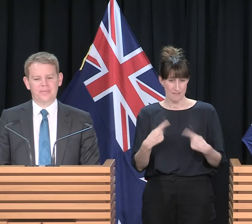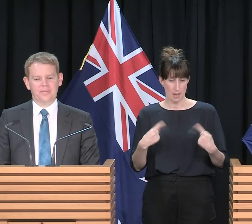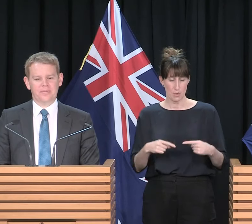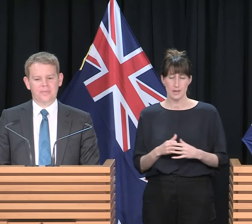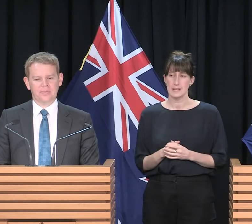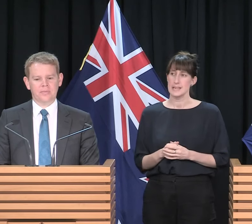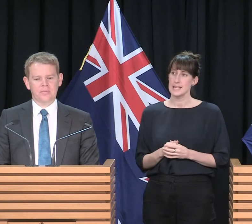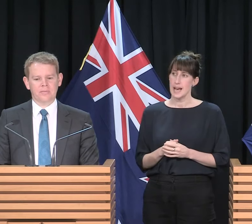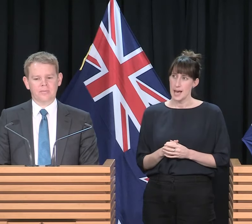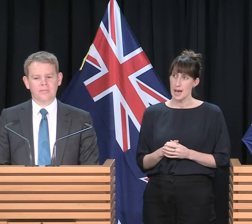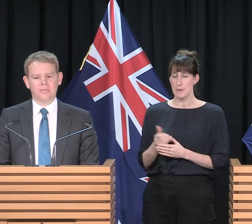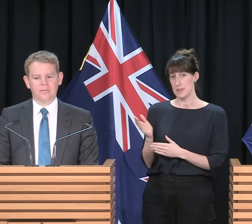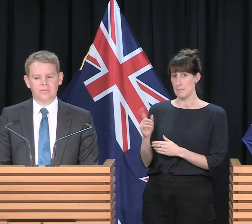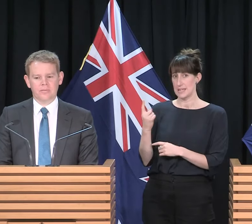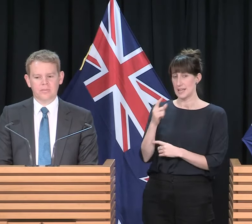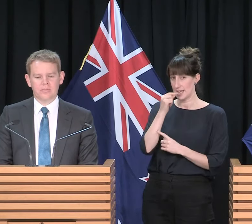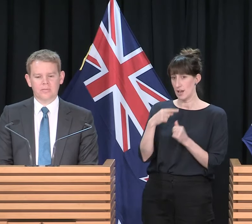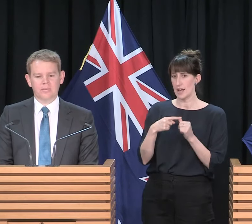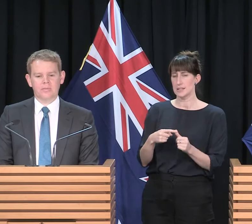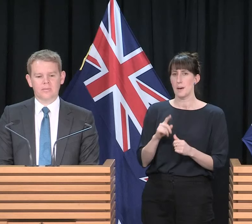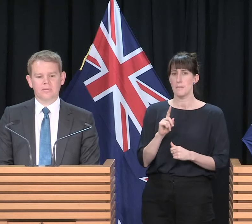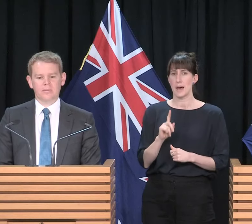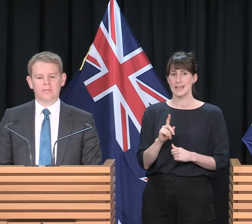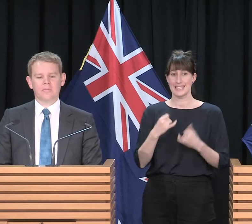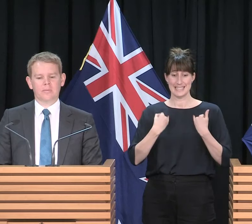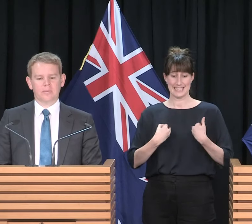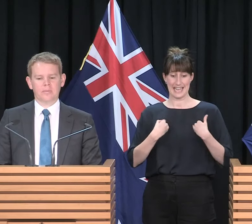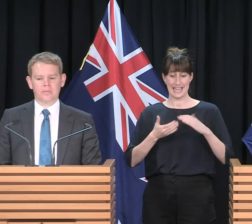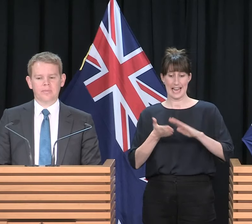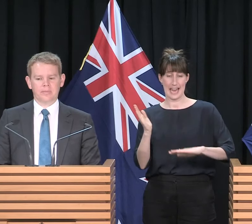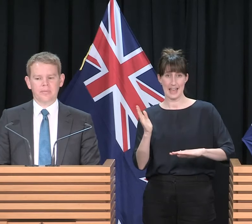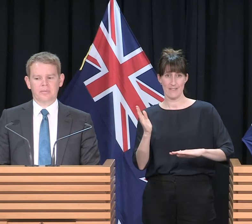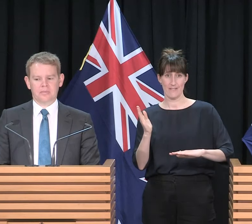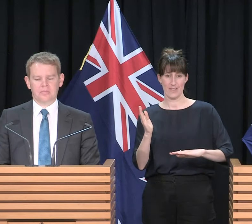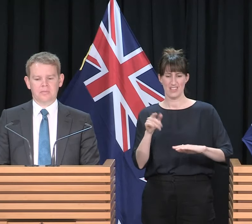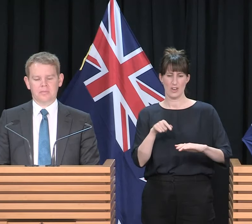poster scans, and 65,803 manual entries. That is